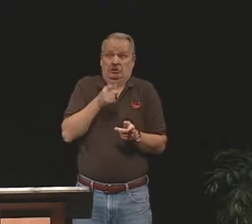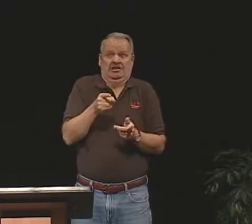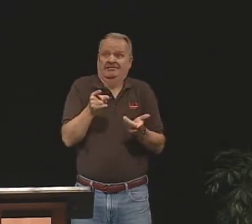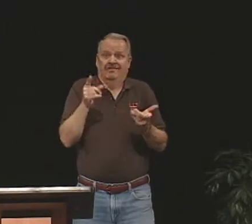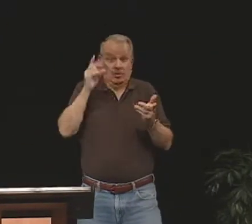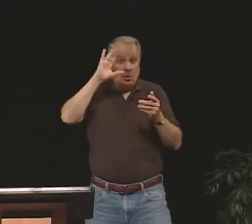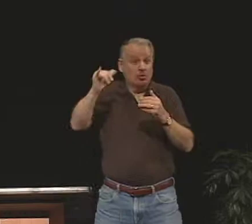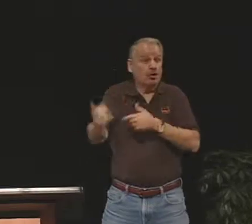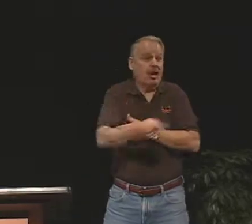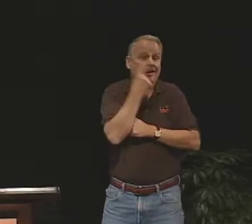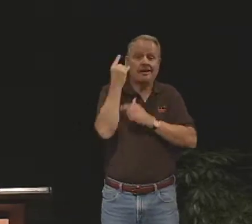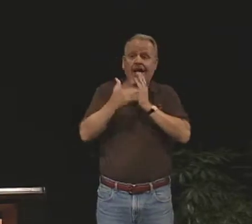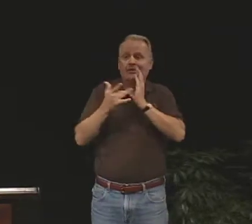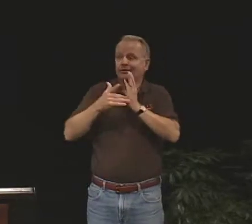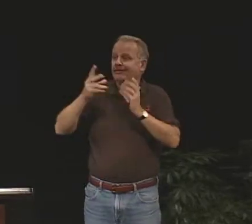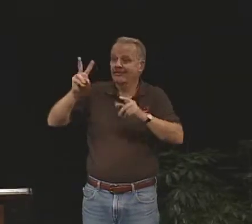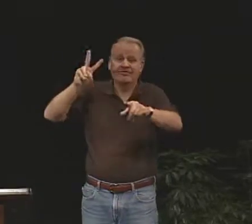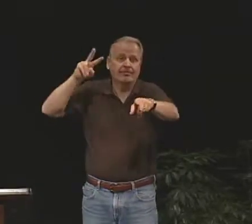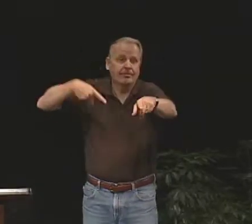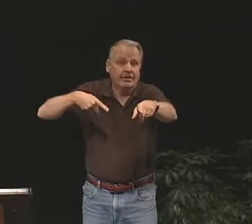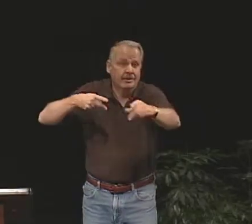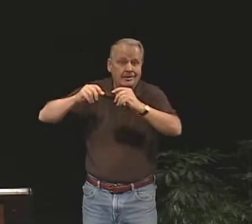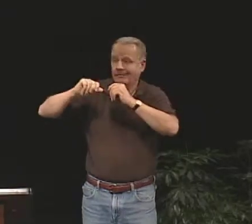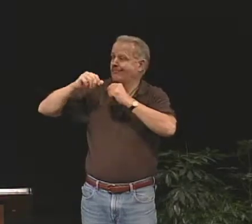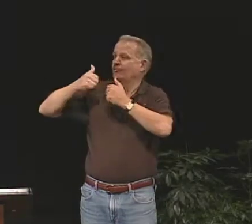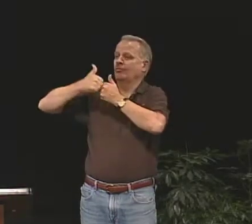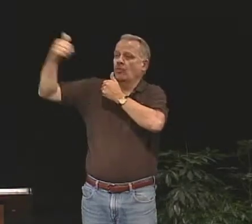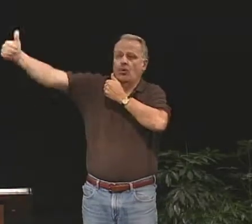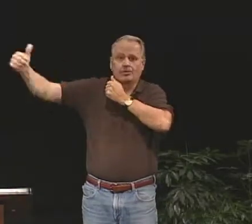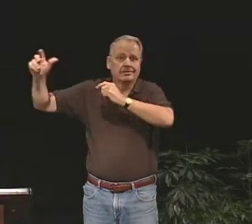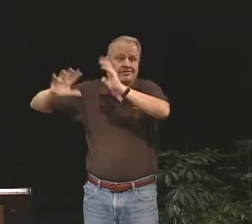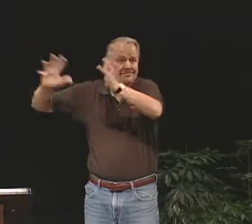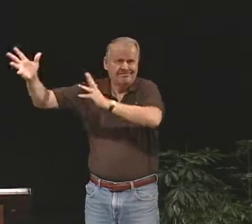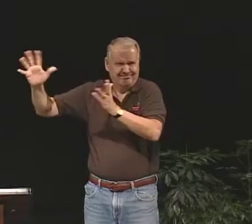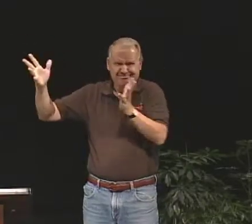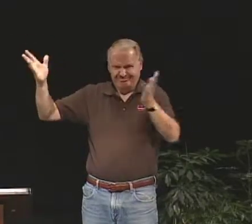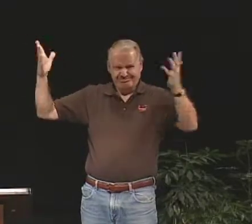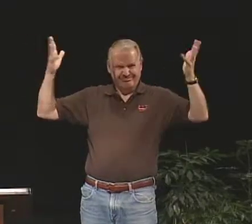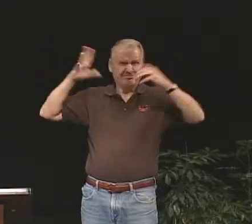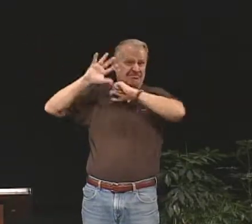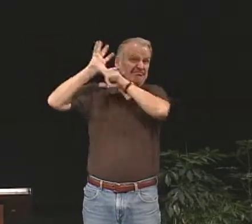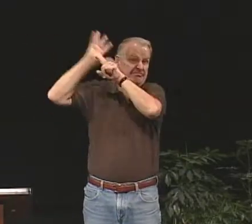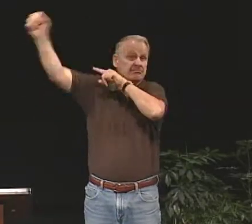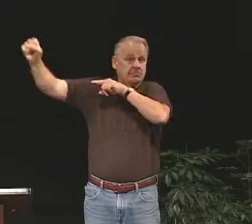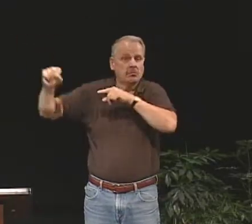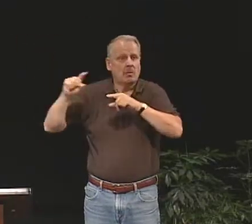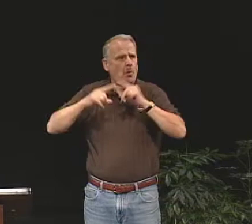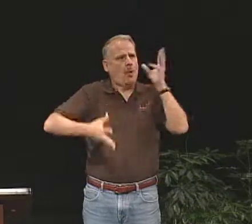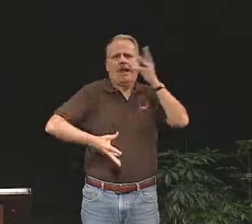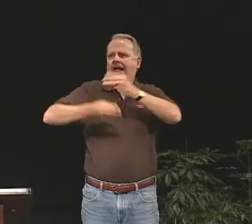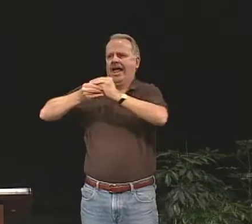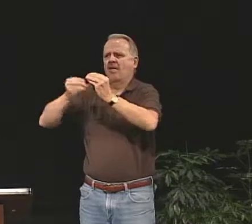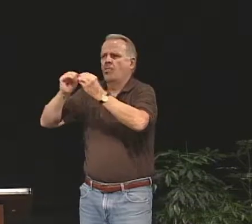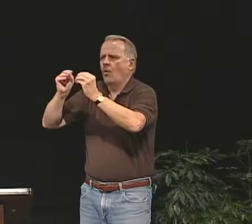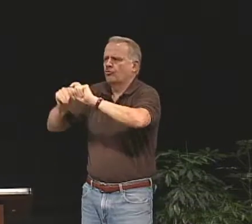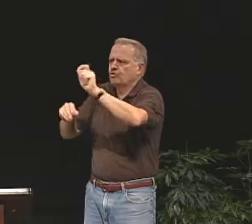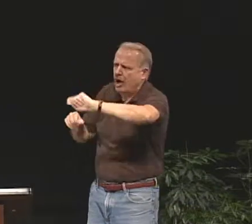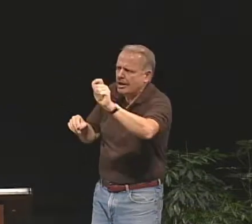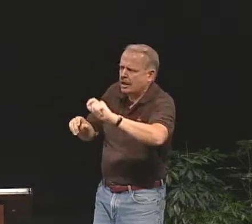Also, for remote education, you know, today with videophone technology, I mean, it's there. It's here.